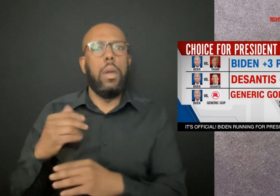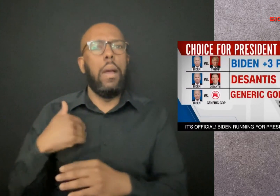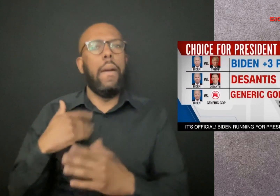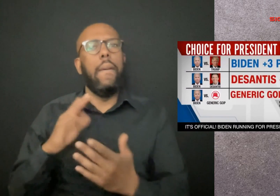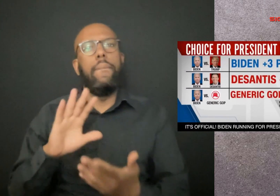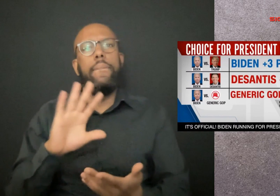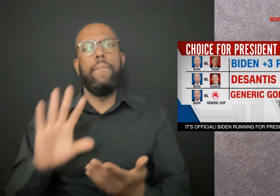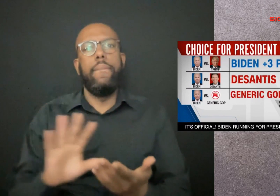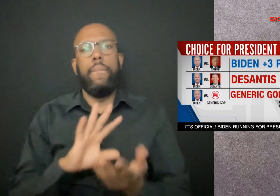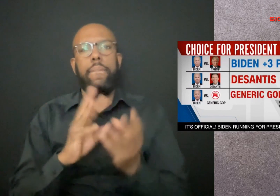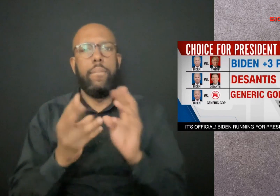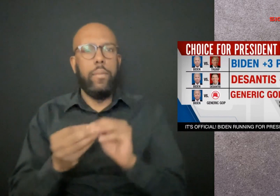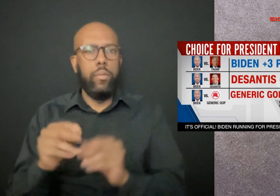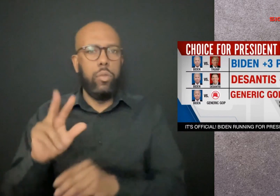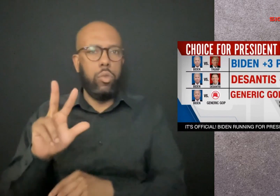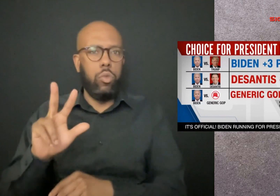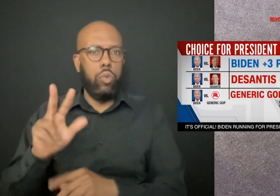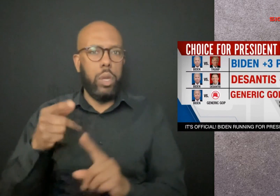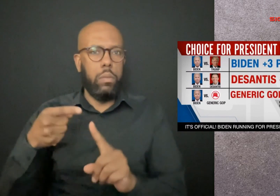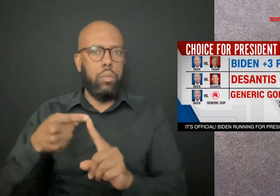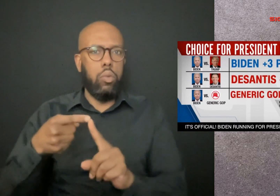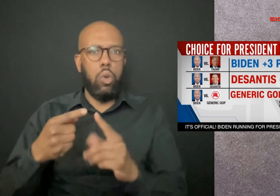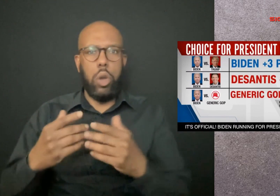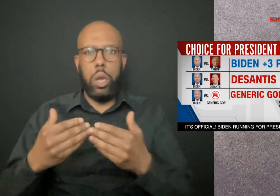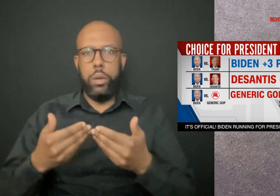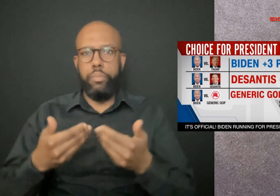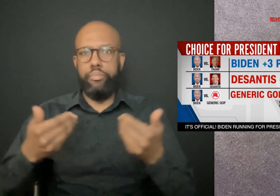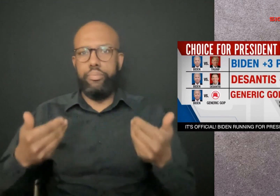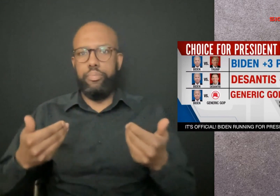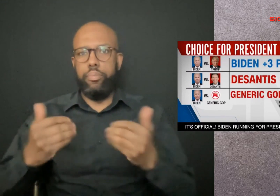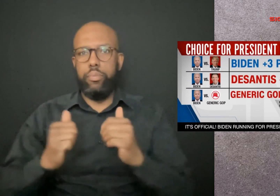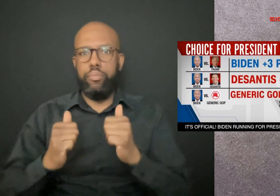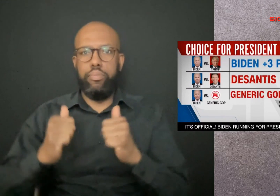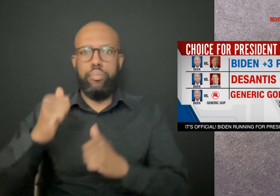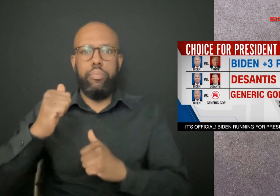Biden has an estimated three point cushion over Trump